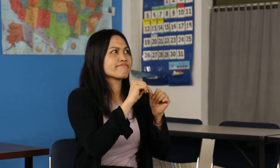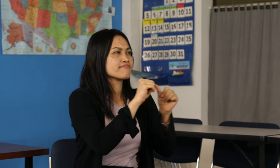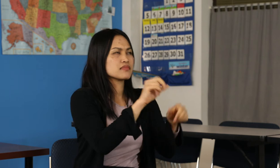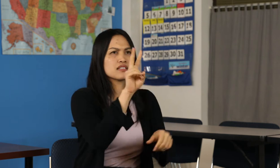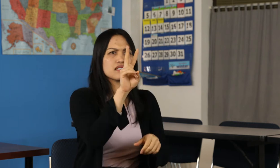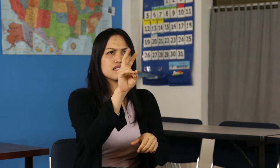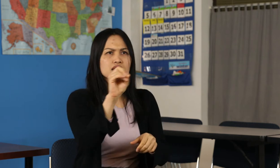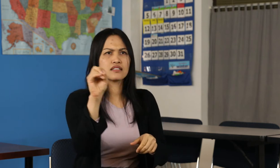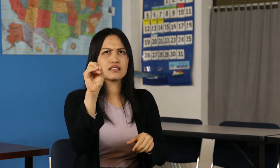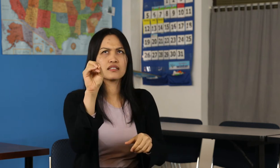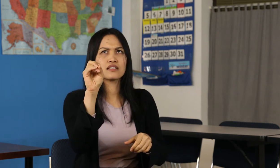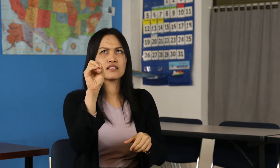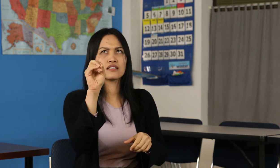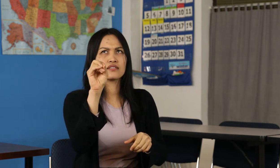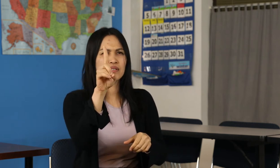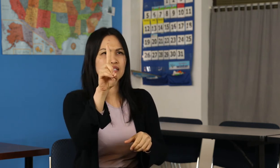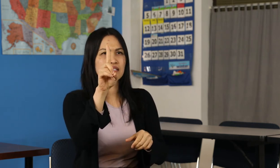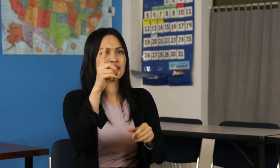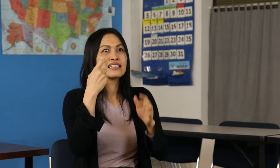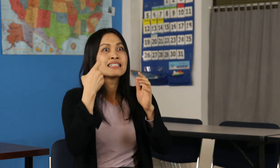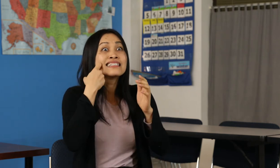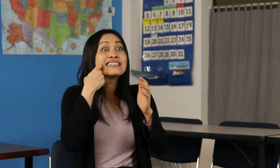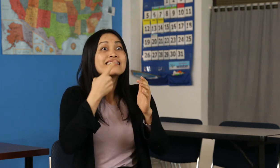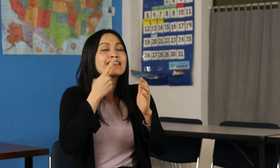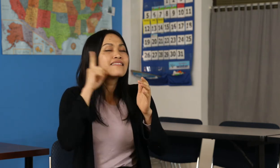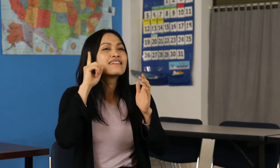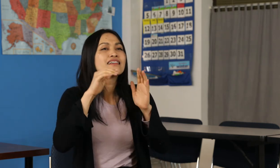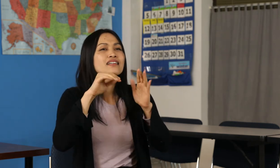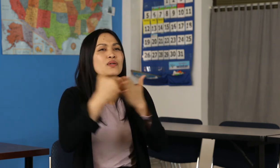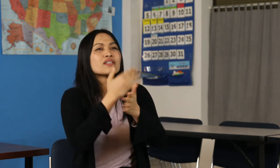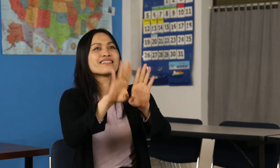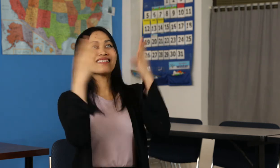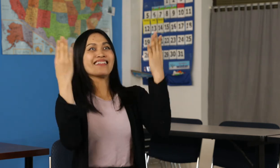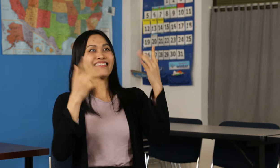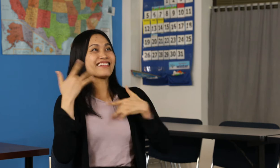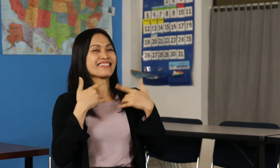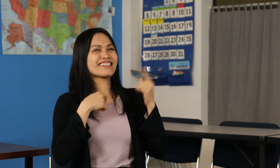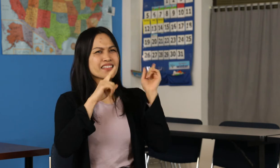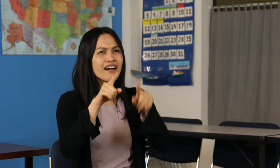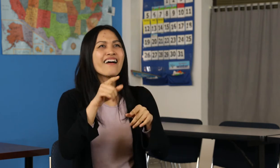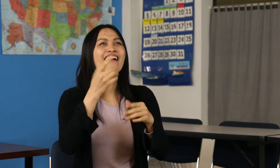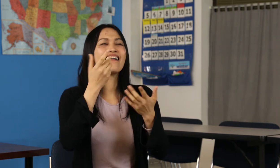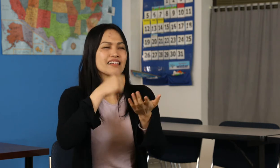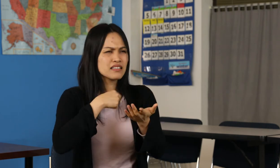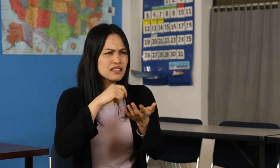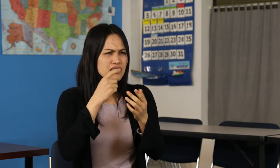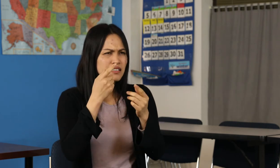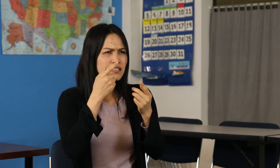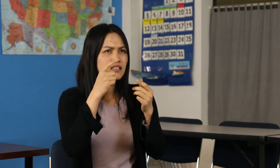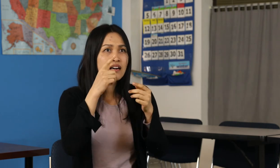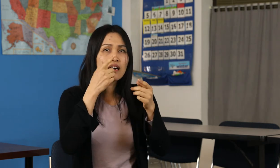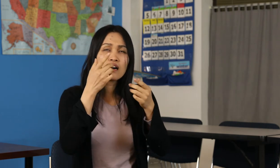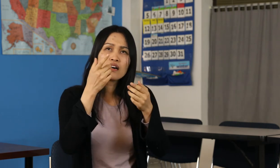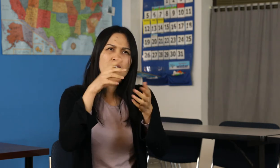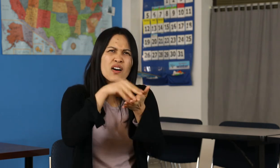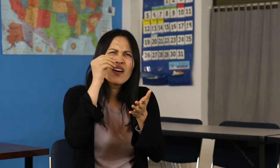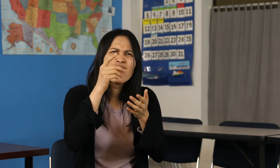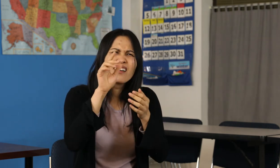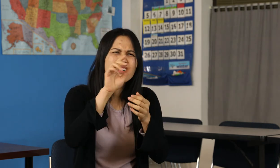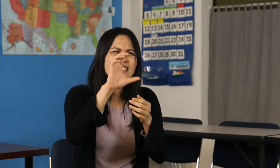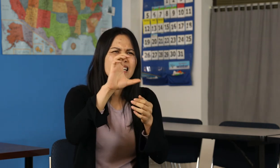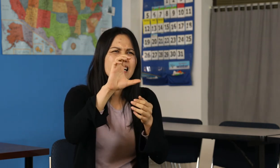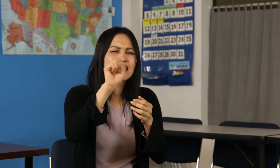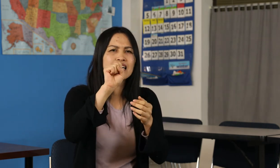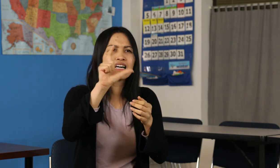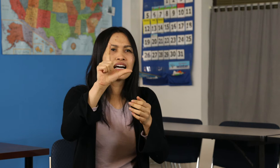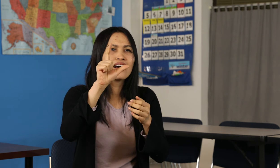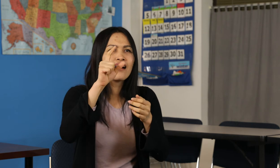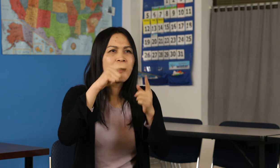around 2001. A new Deaf school opened, and I was excited!! I learned CSL, new signs.